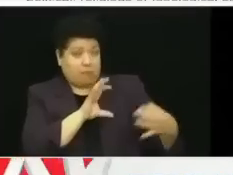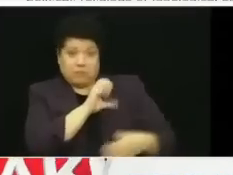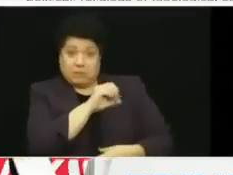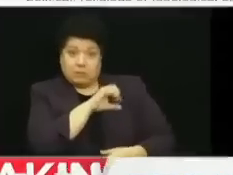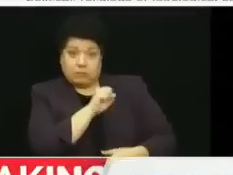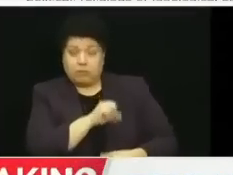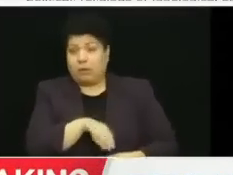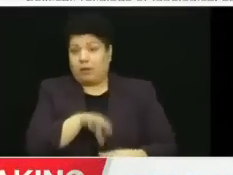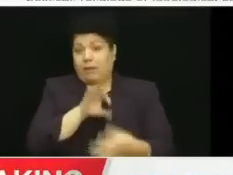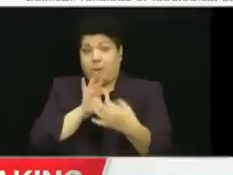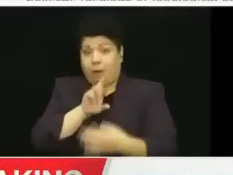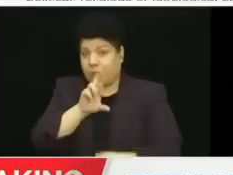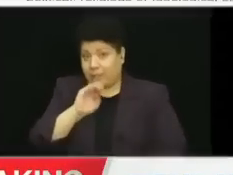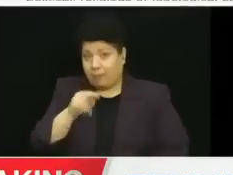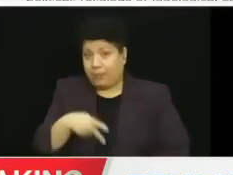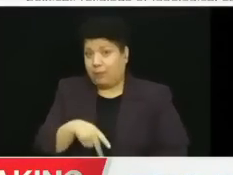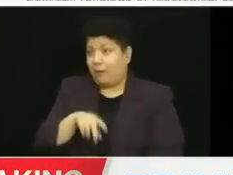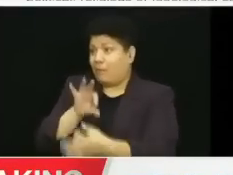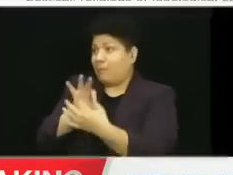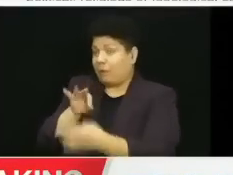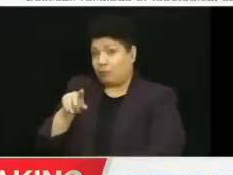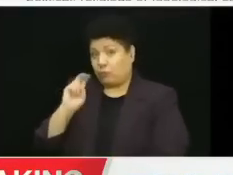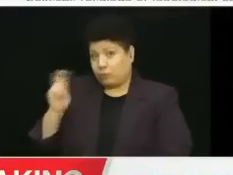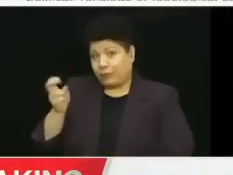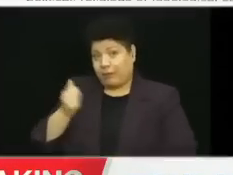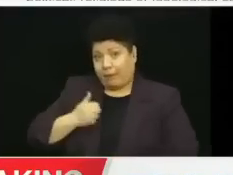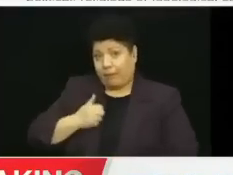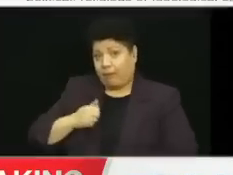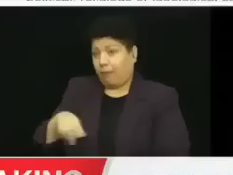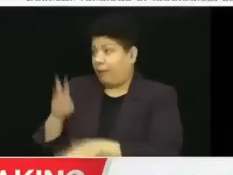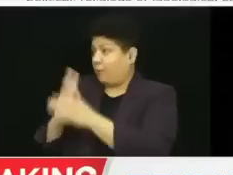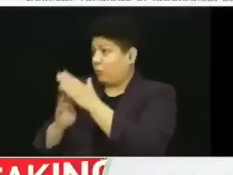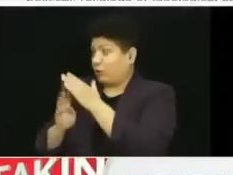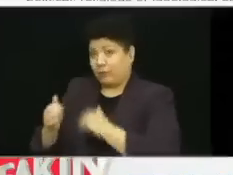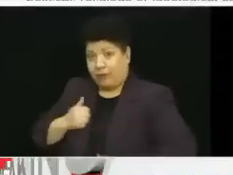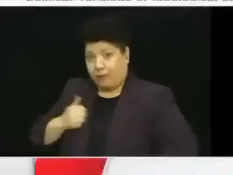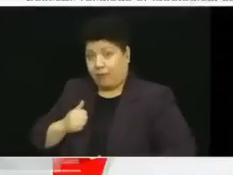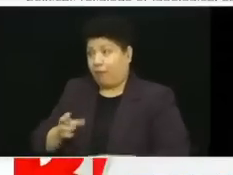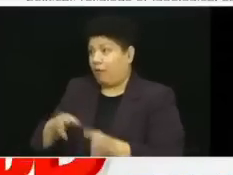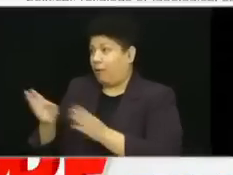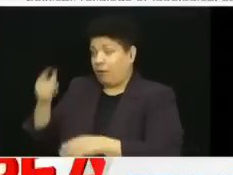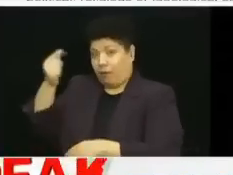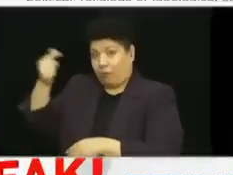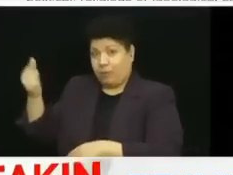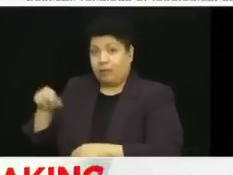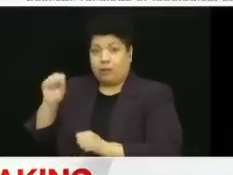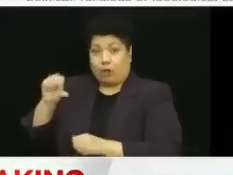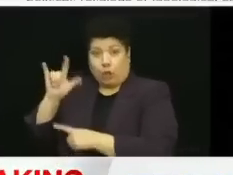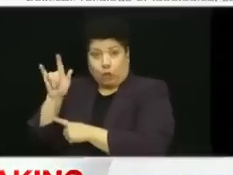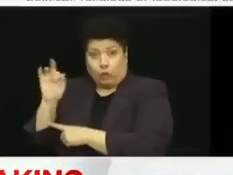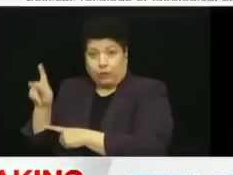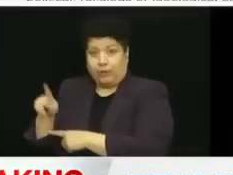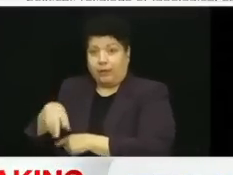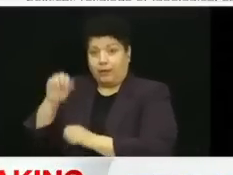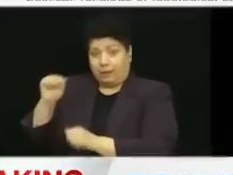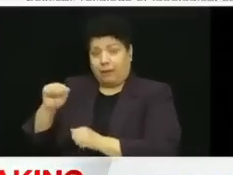WAS IS -- DOES THE SITUATION GOING ON ACROSS THE COUNTRY CONSTITUTE A THREAT TO THE